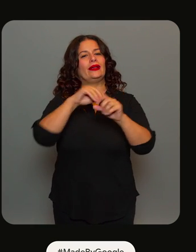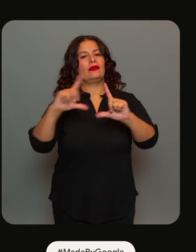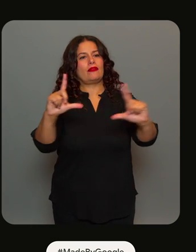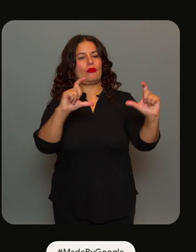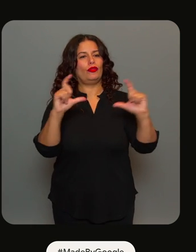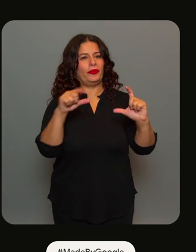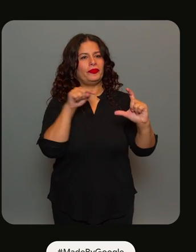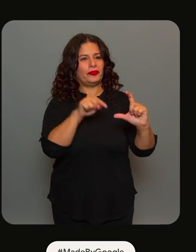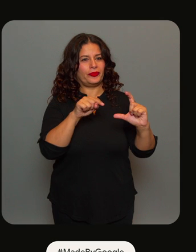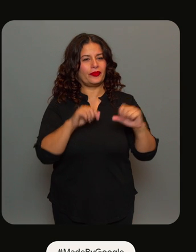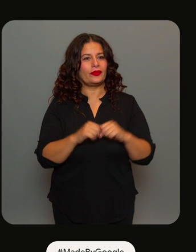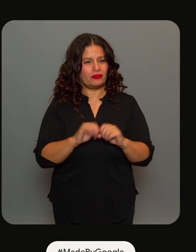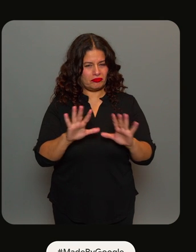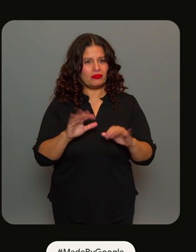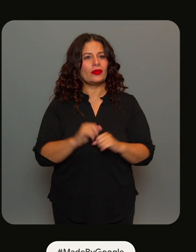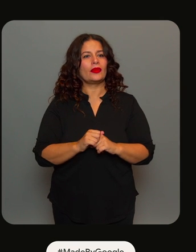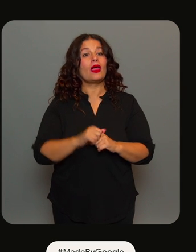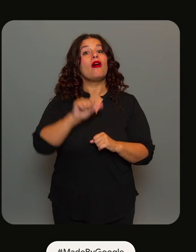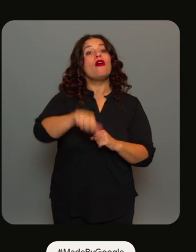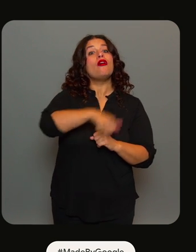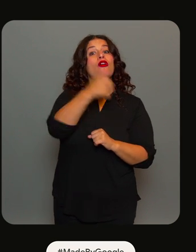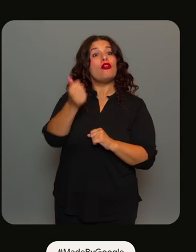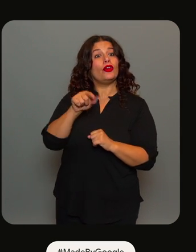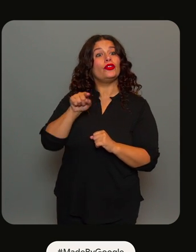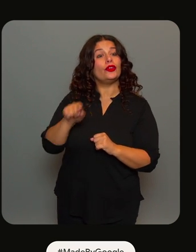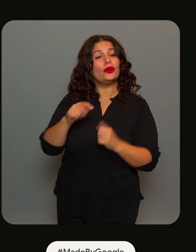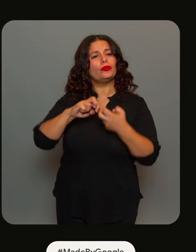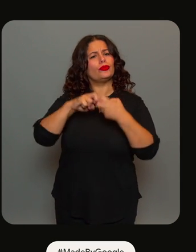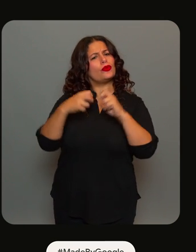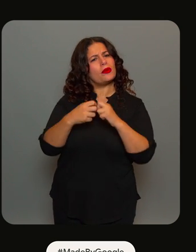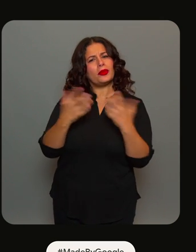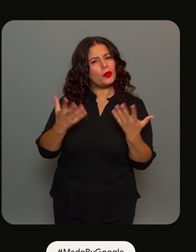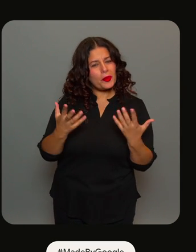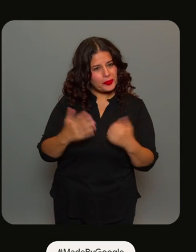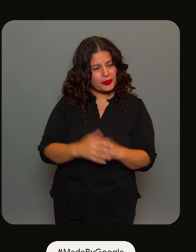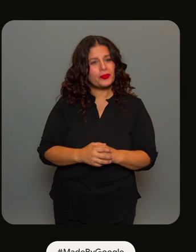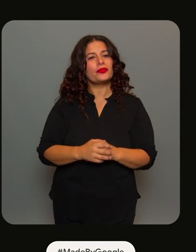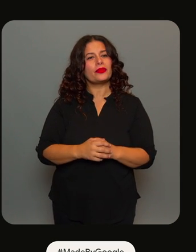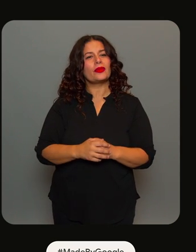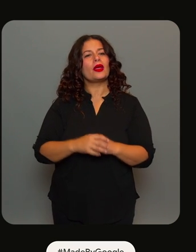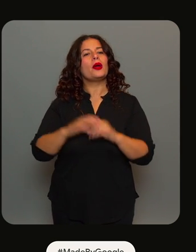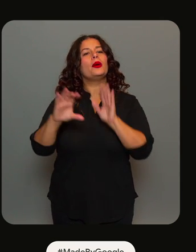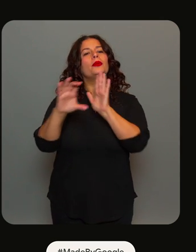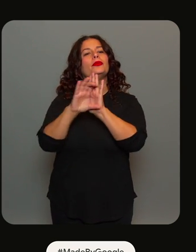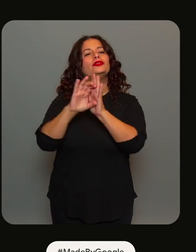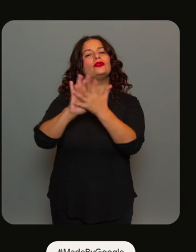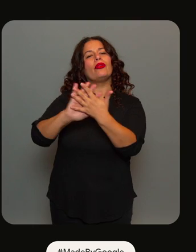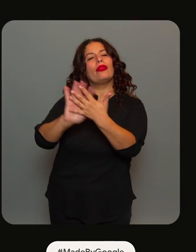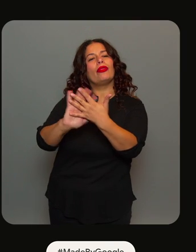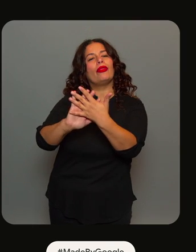Now, here's a problem that stretches back to the earliest days of photography: Blurry photos.